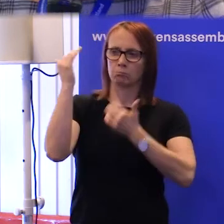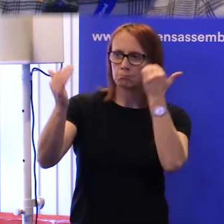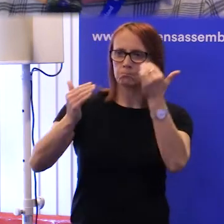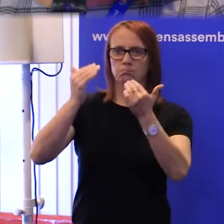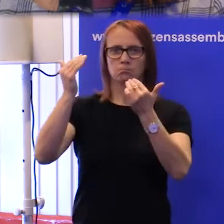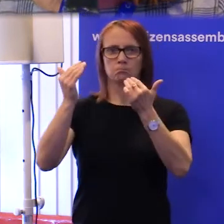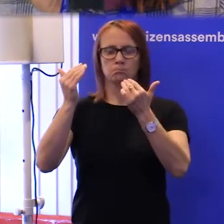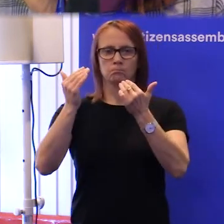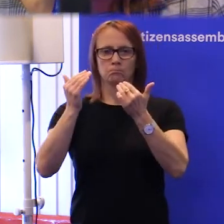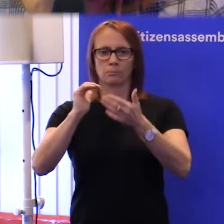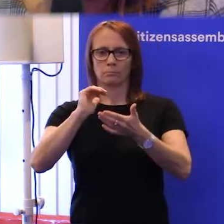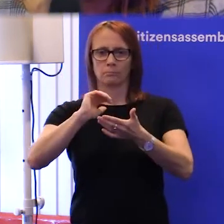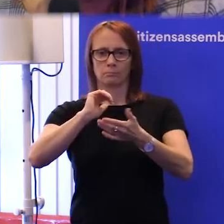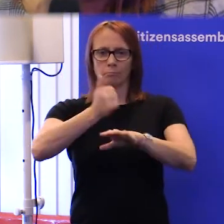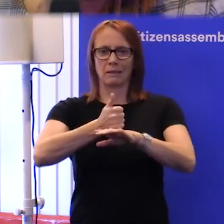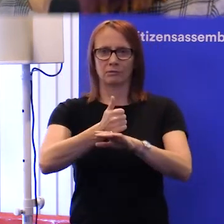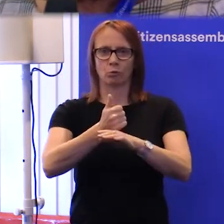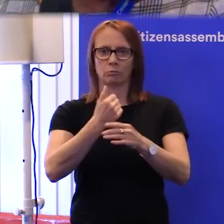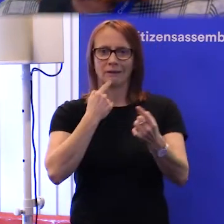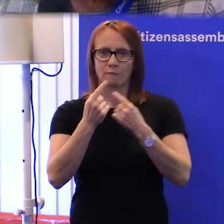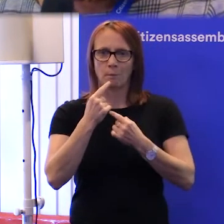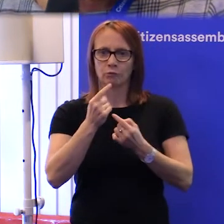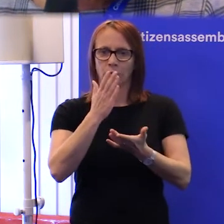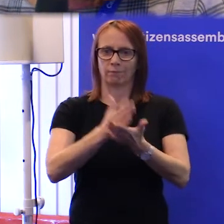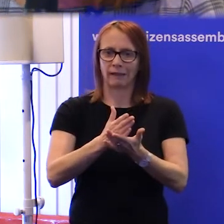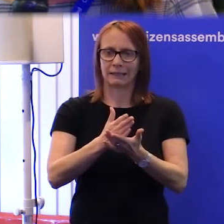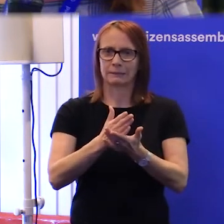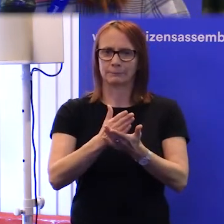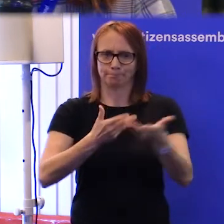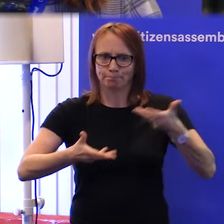information and deliberation but what does that really mean and how do we get